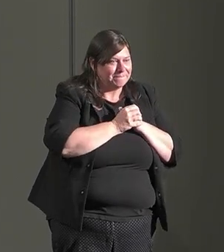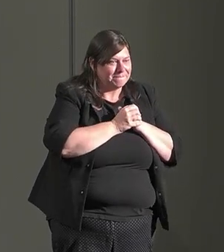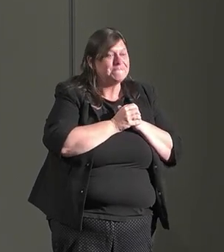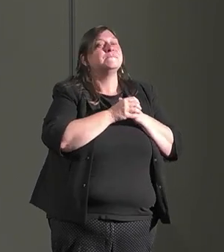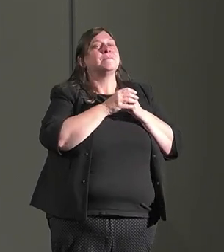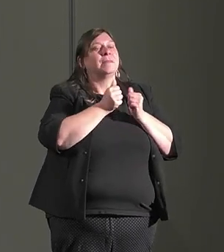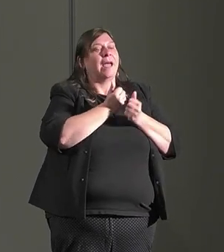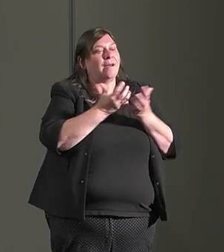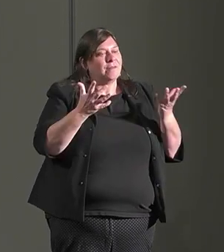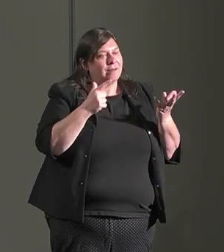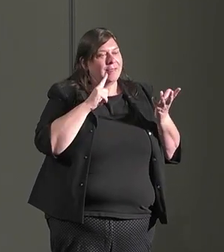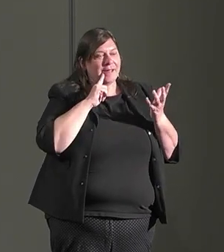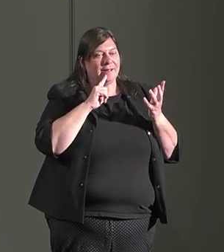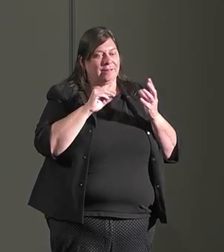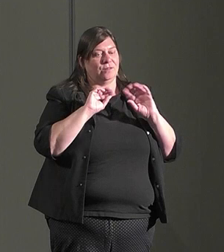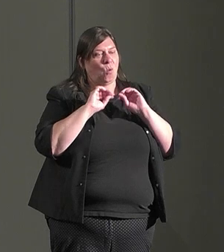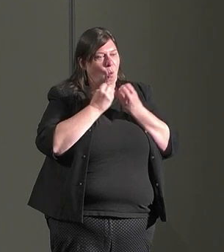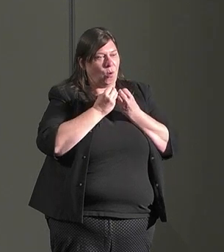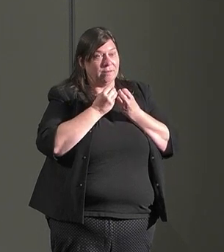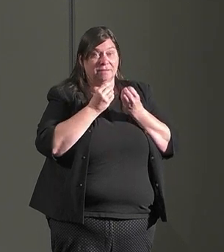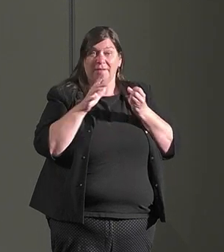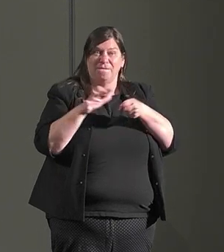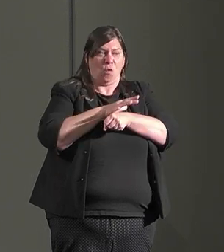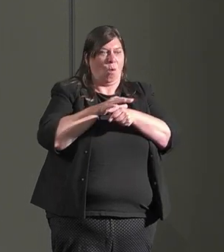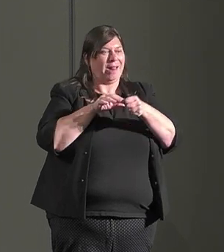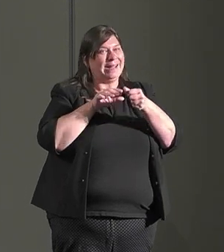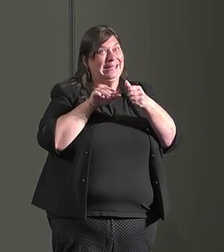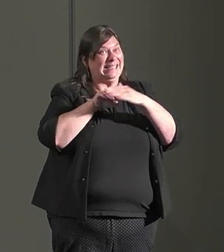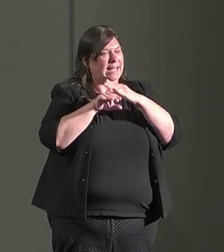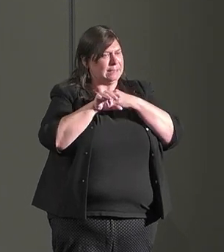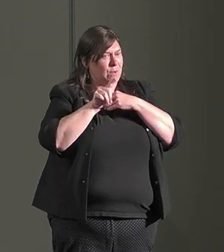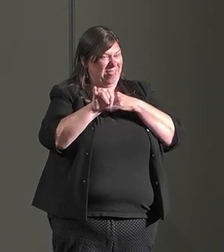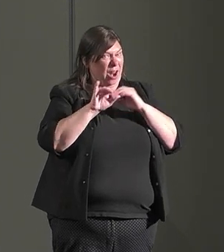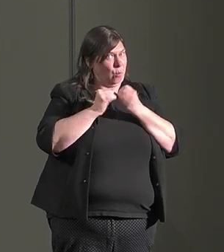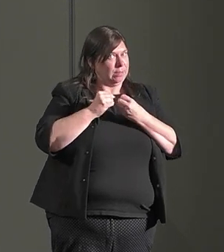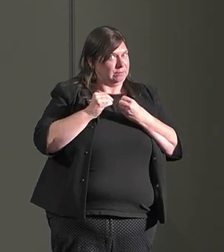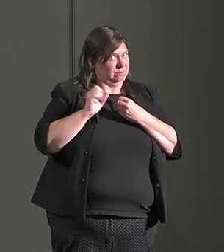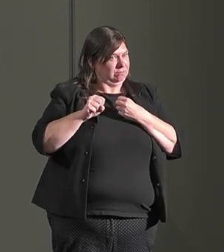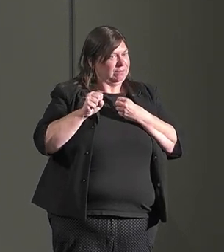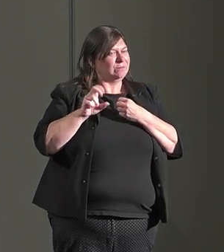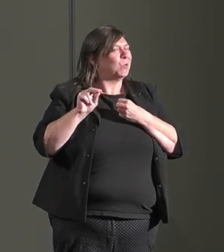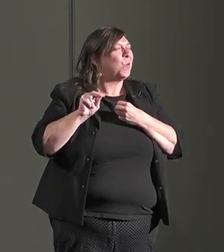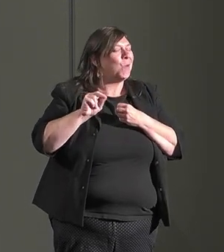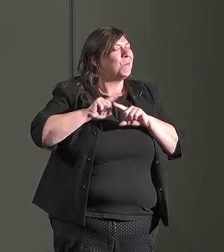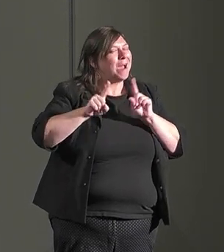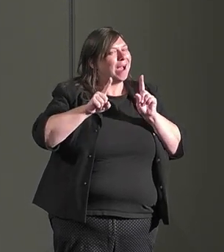organization has put out is fully accessible but it means they are moving everything they